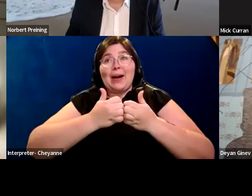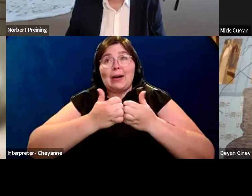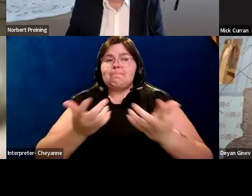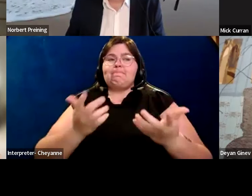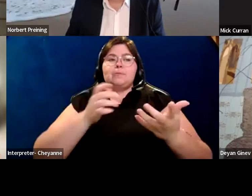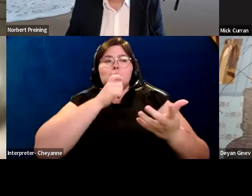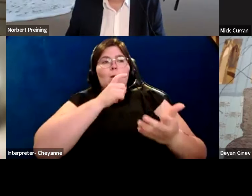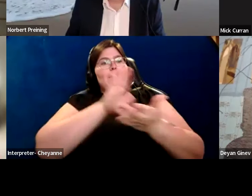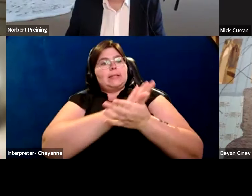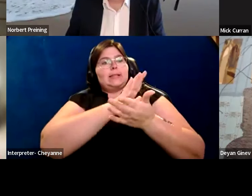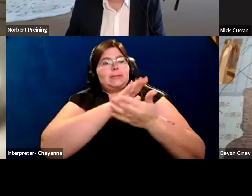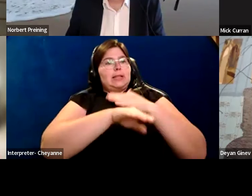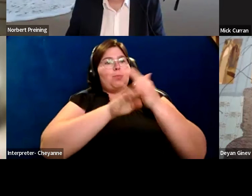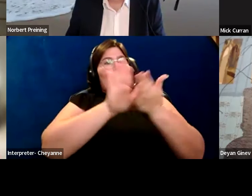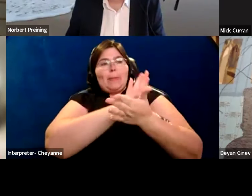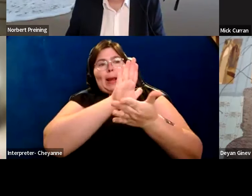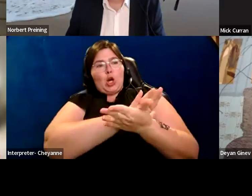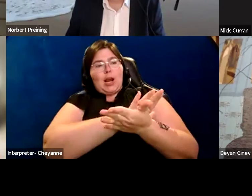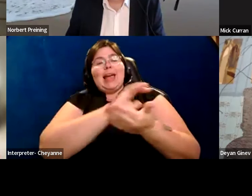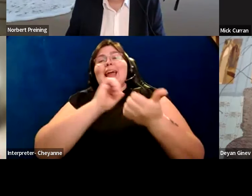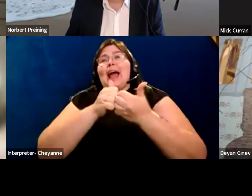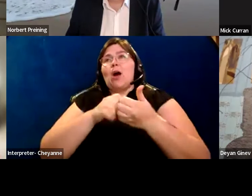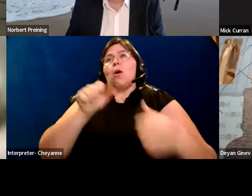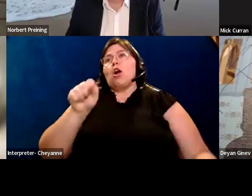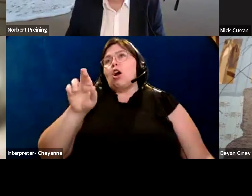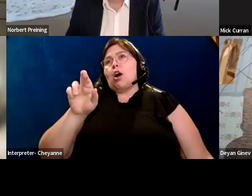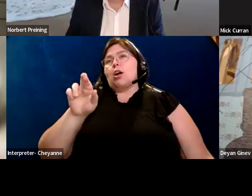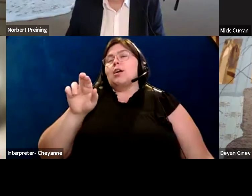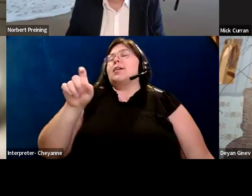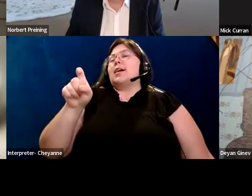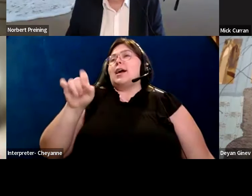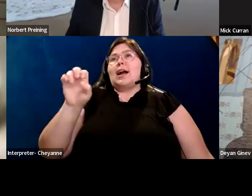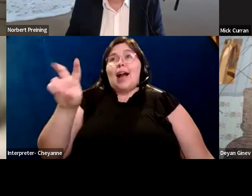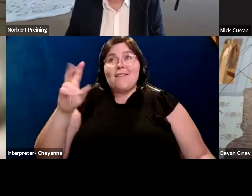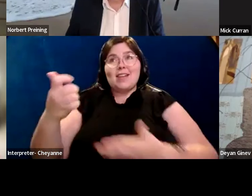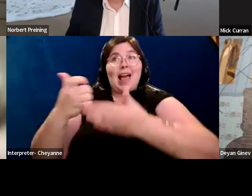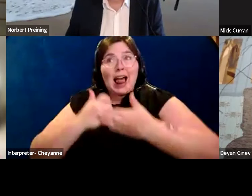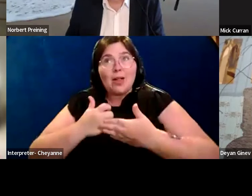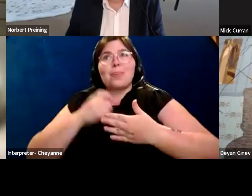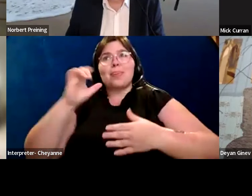and how arXiv is helping with this problem. Thanks, Tony.